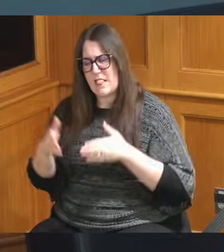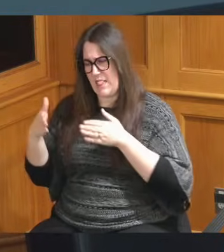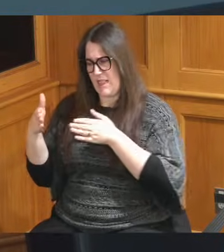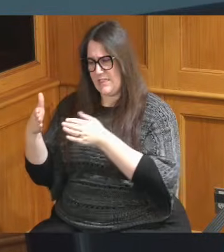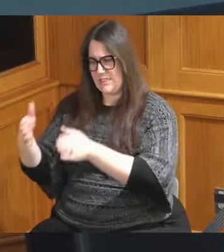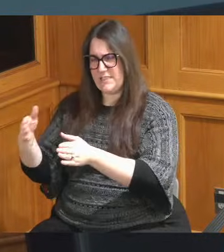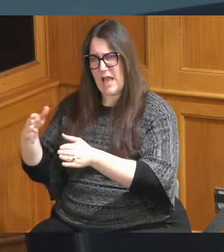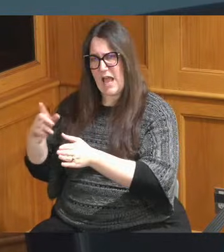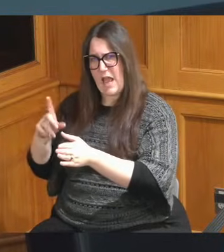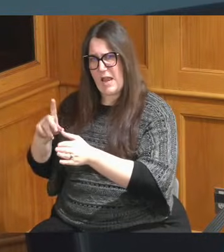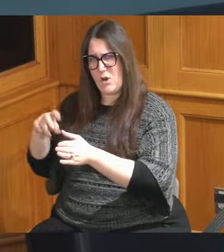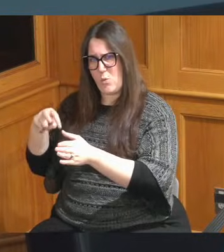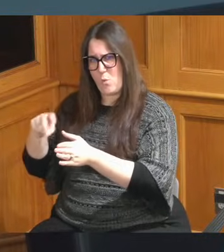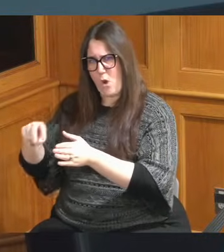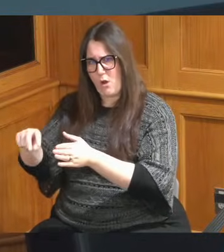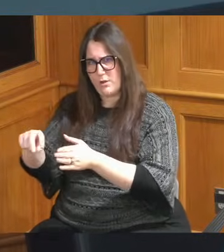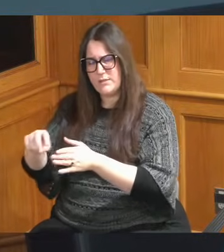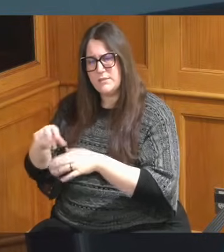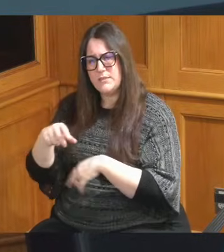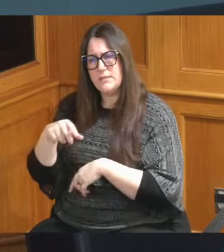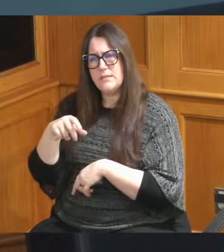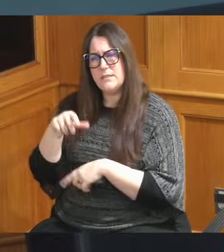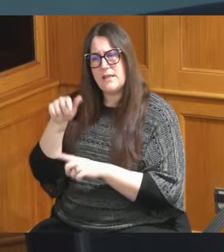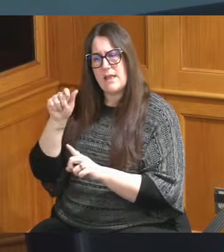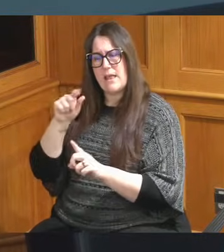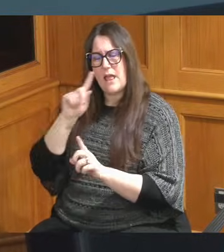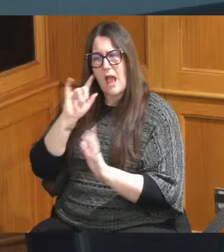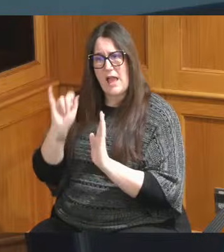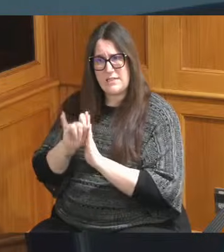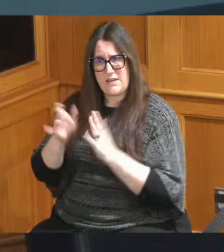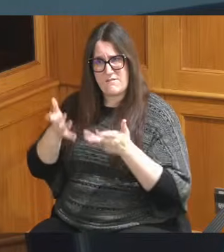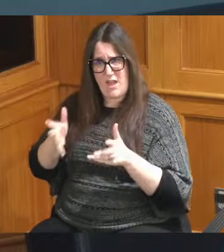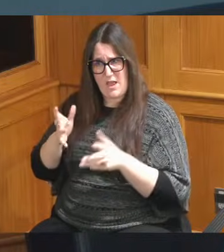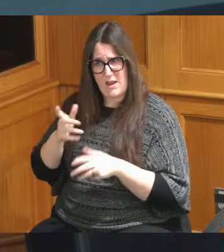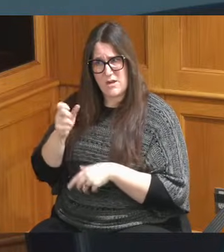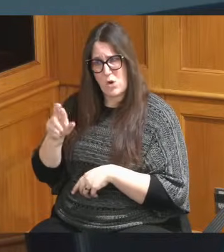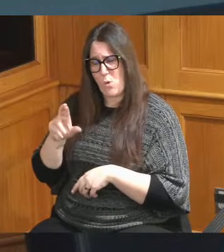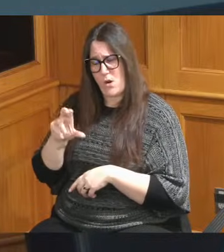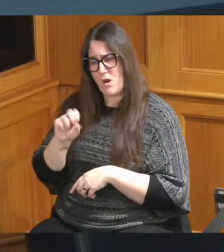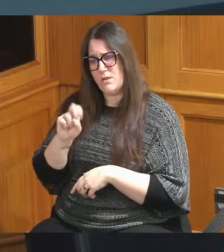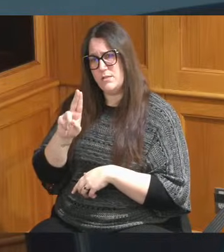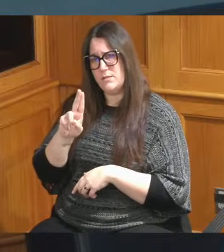will you say, have these sidewalks been identified or these in subdivisions? These are the ones that